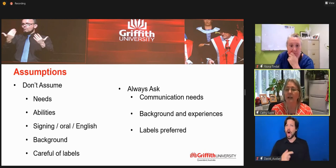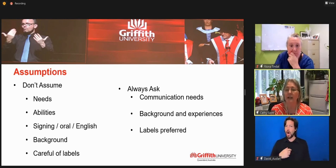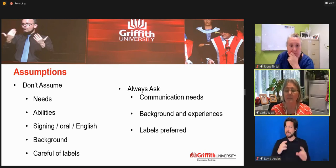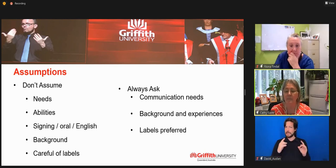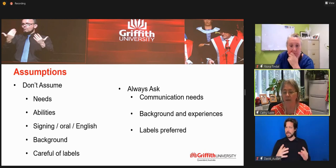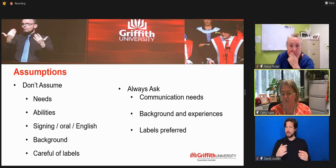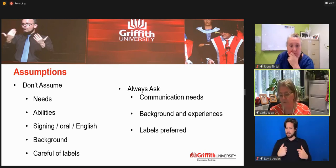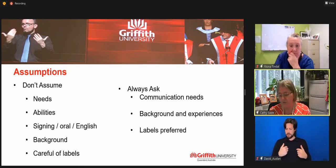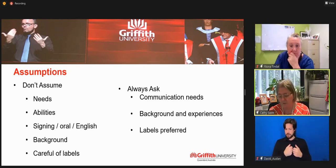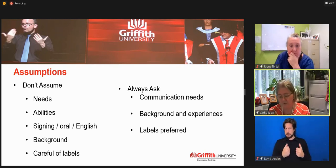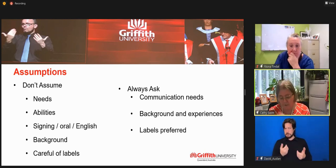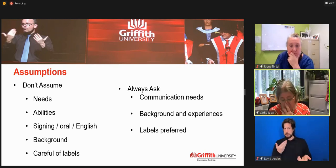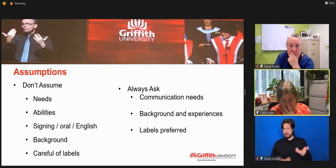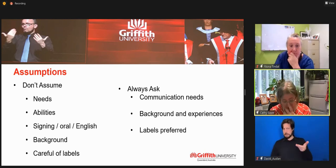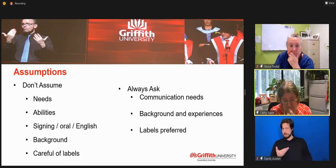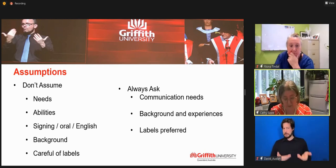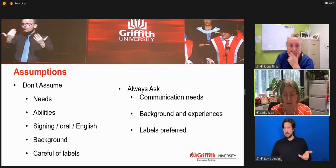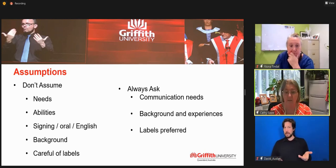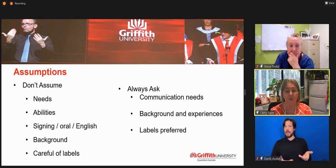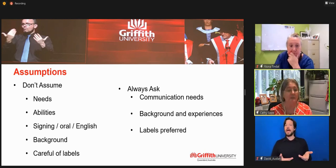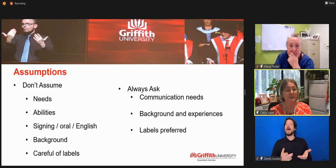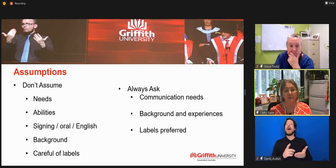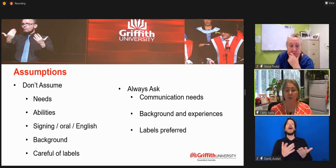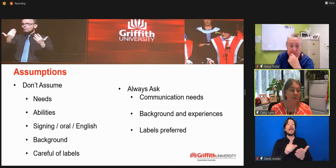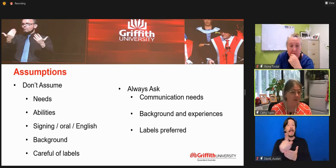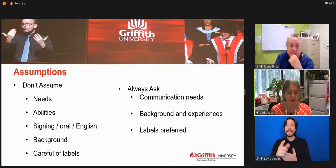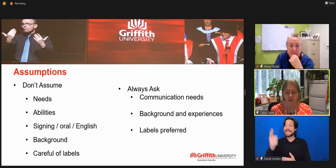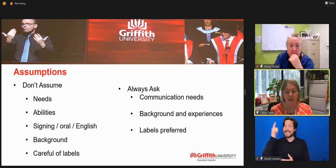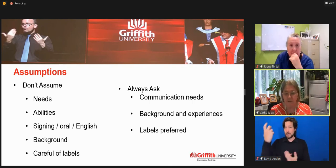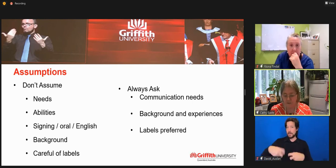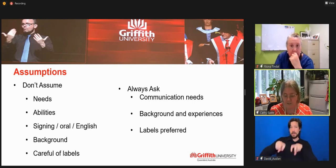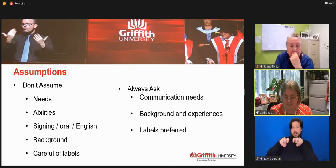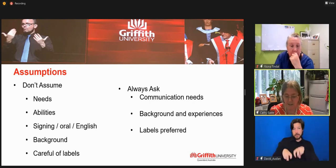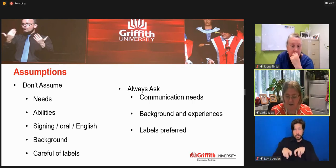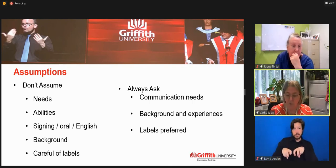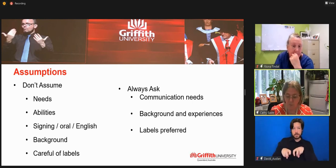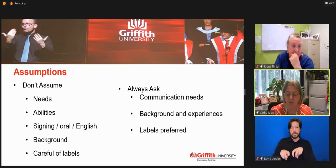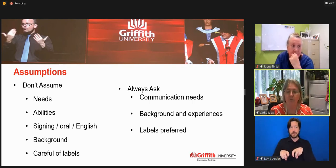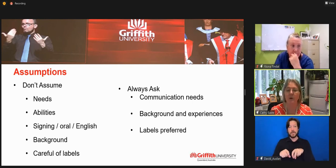and it came back to... The teacher sat with me after class once and she sat and we went through